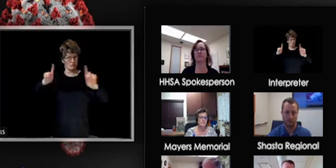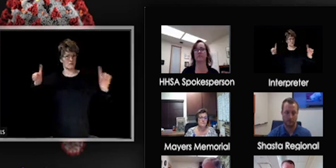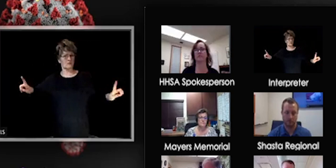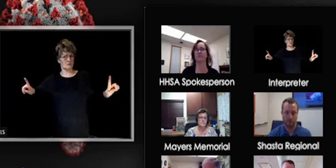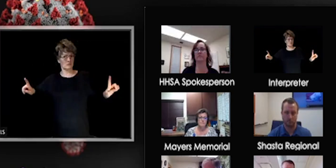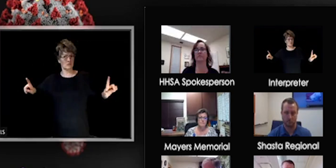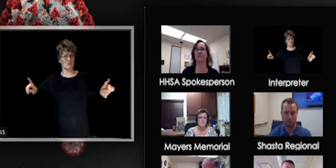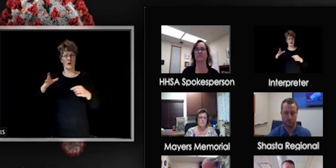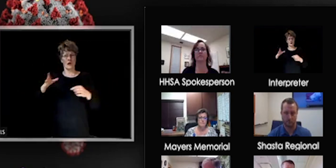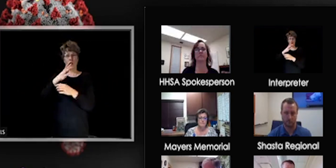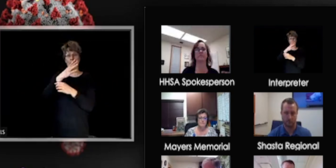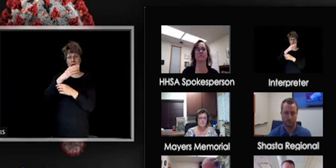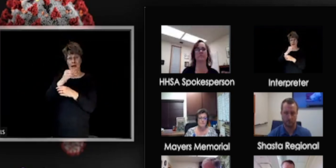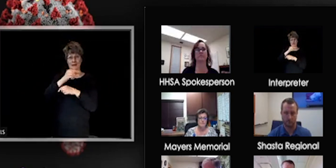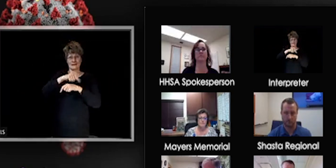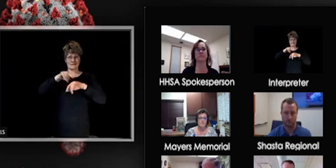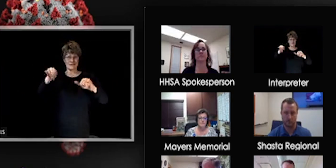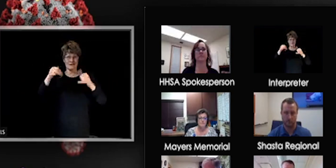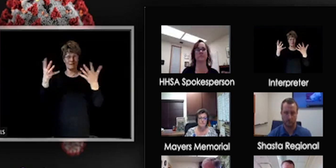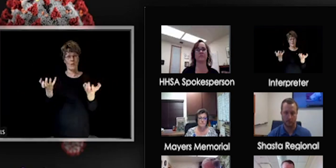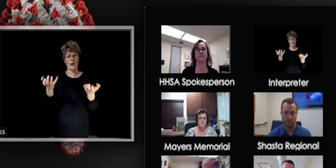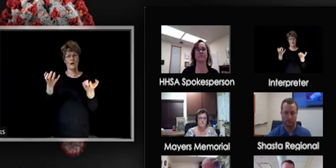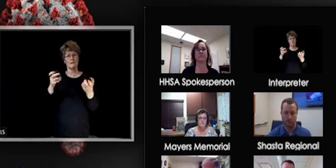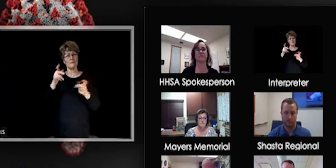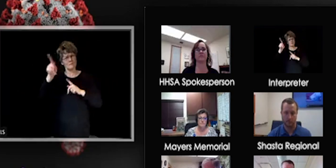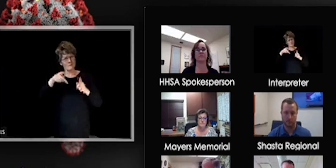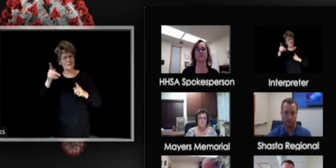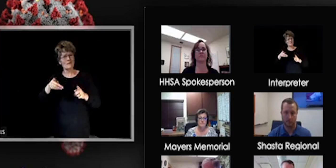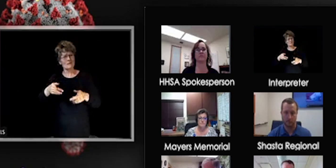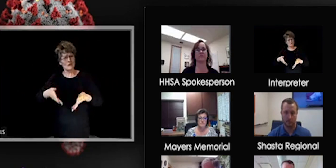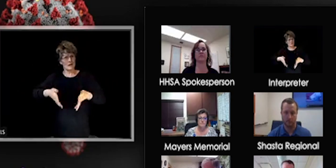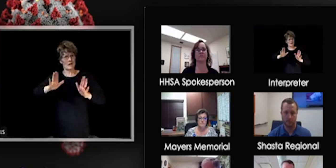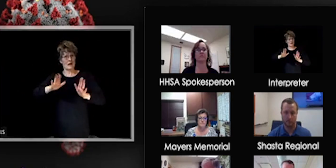comment at the same time. We’ve got some more work to do on that, with technology and